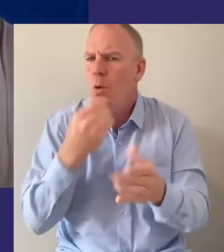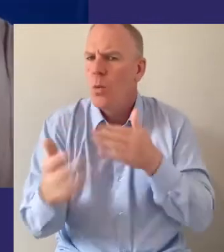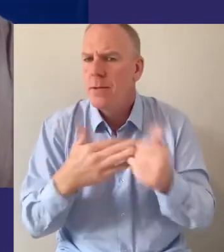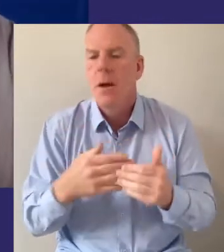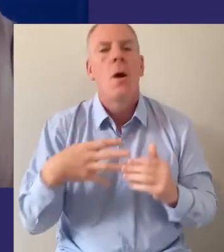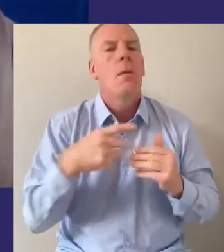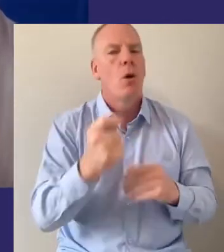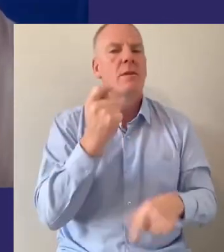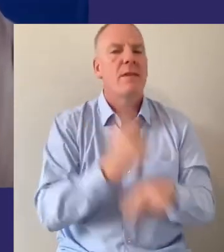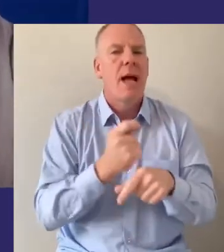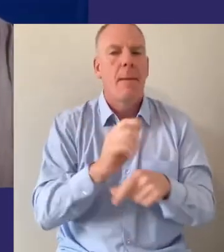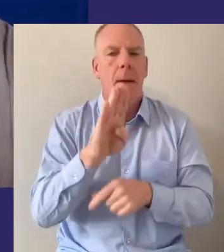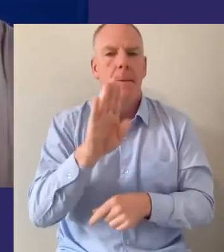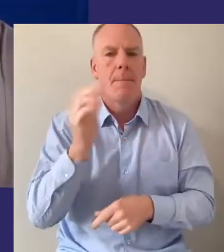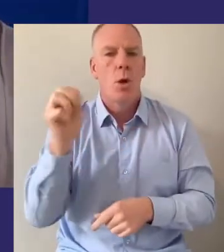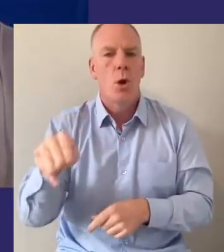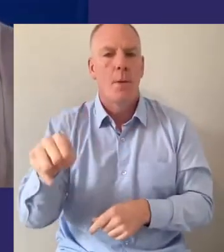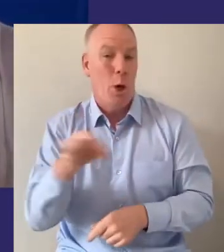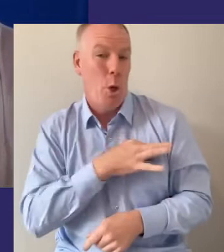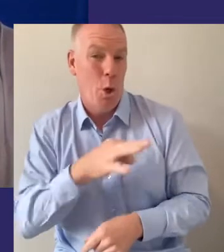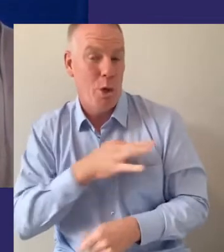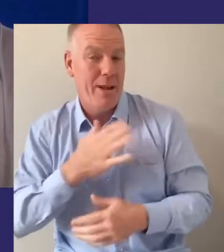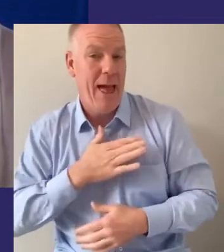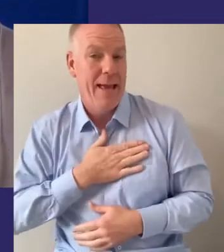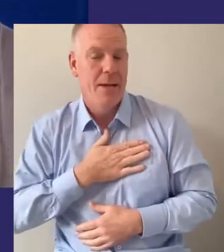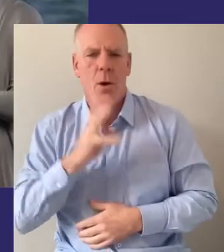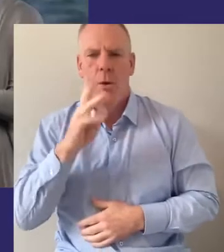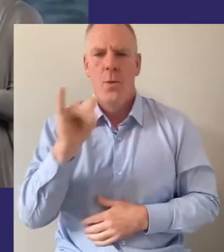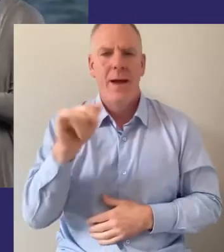So the majority of blooms are good, that's a really good question, because they produce